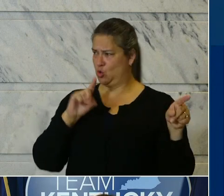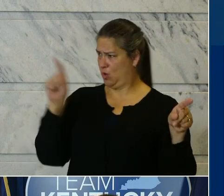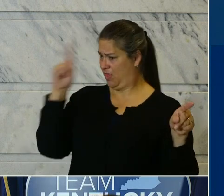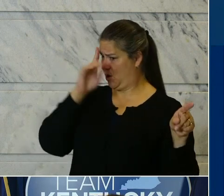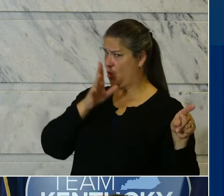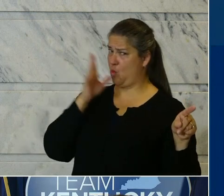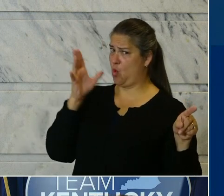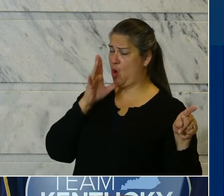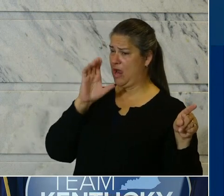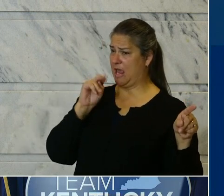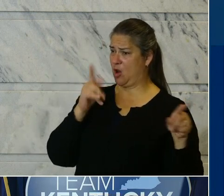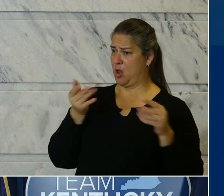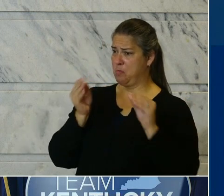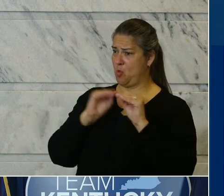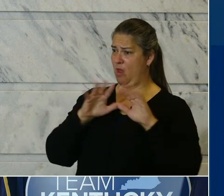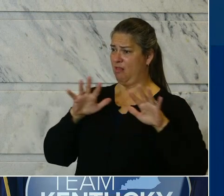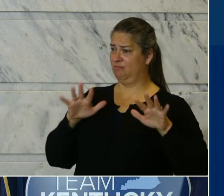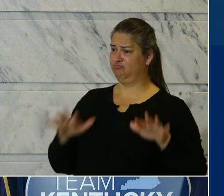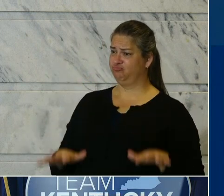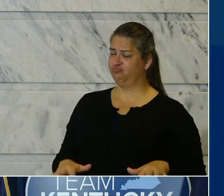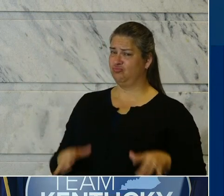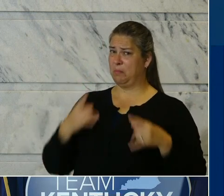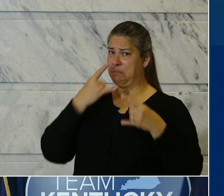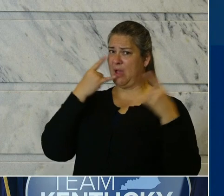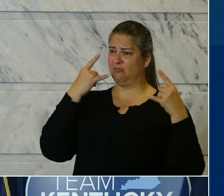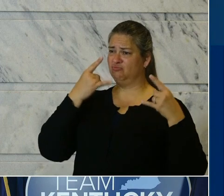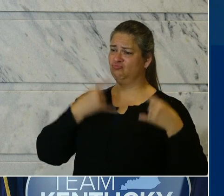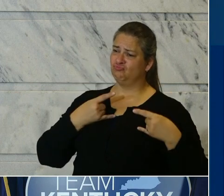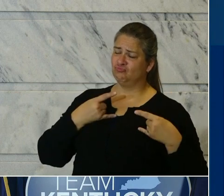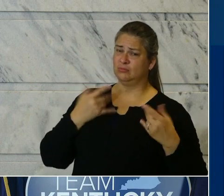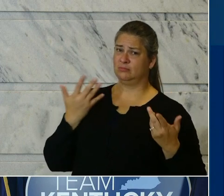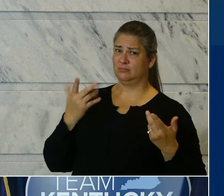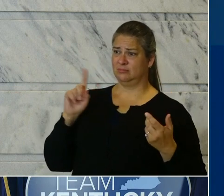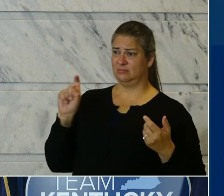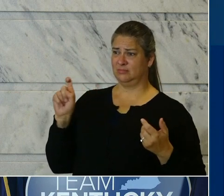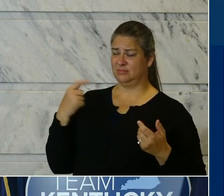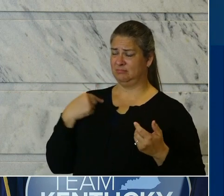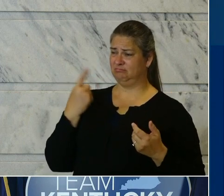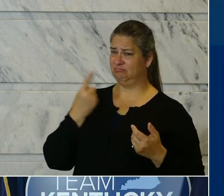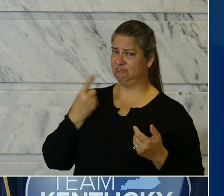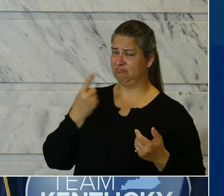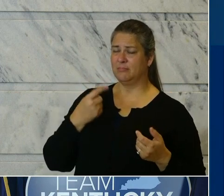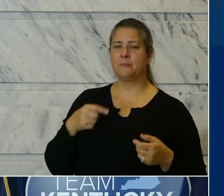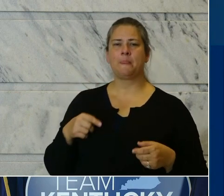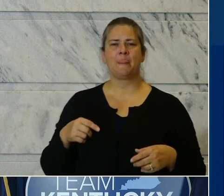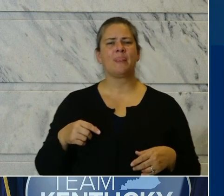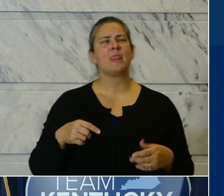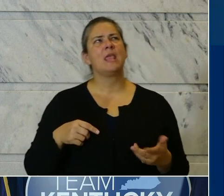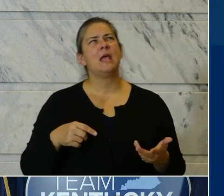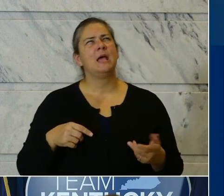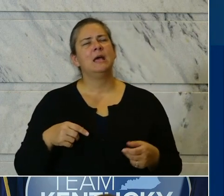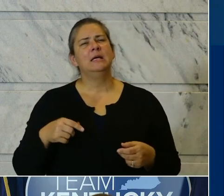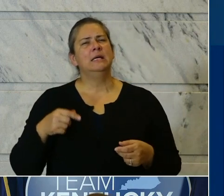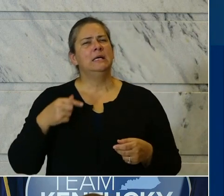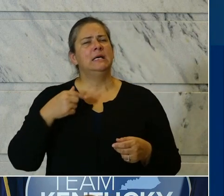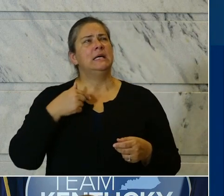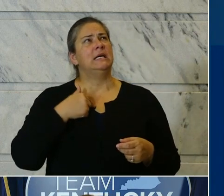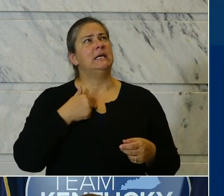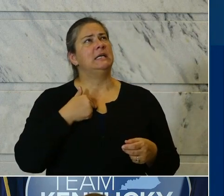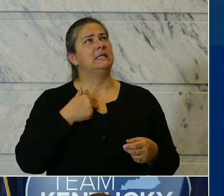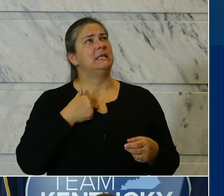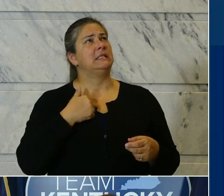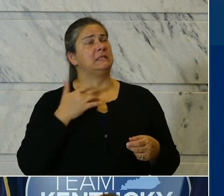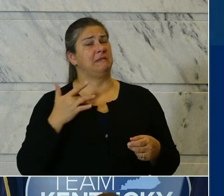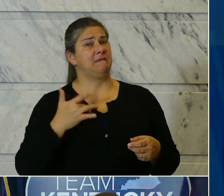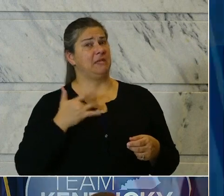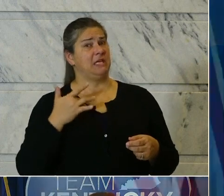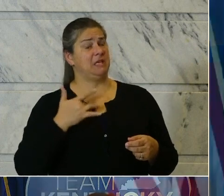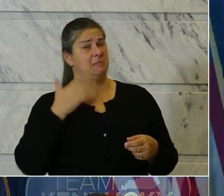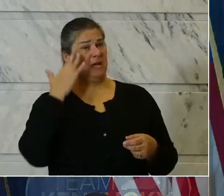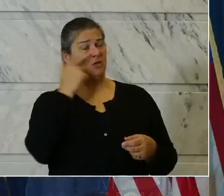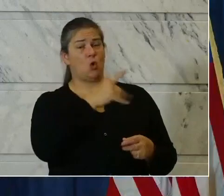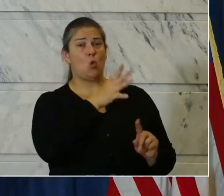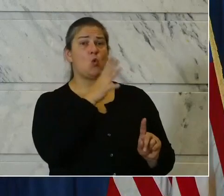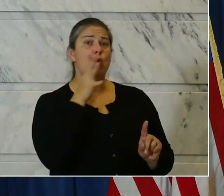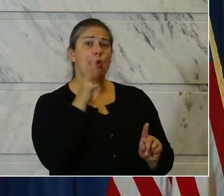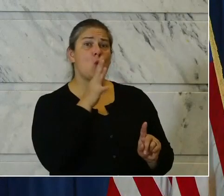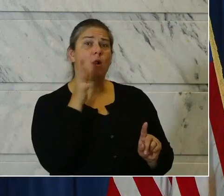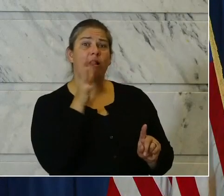THAN WE PUT OUT OUR INCIDENT